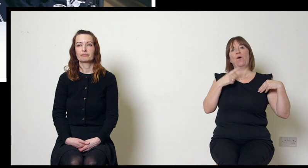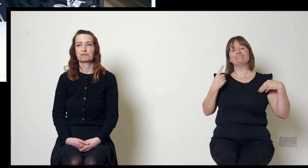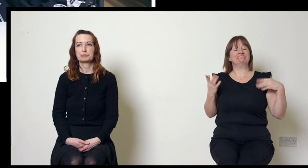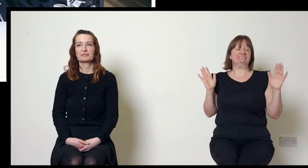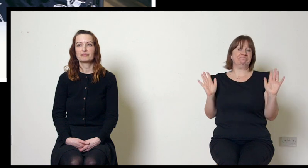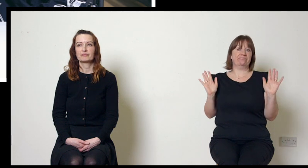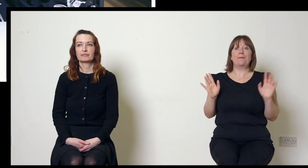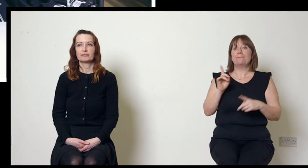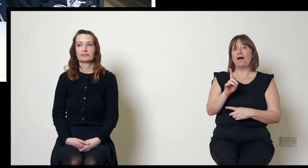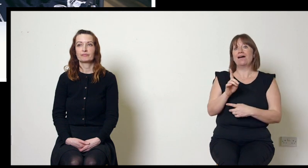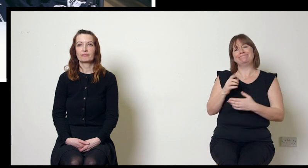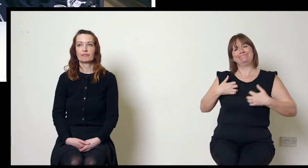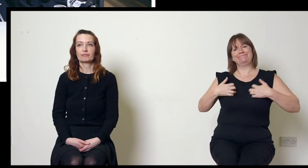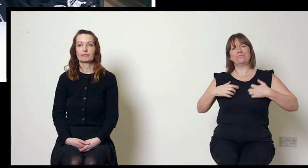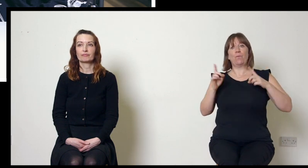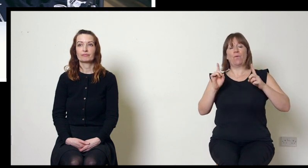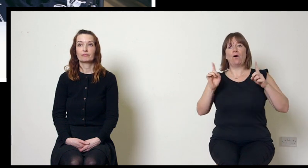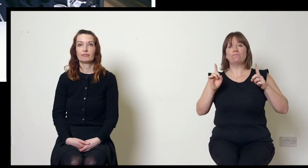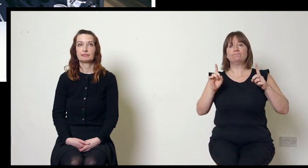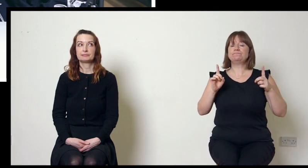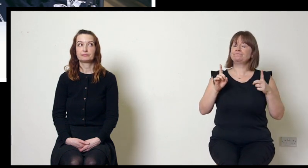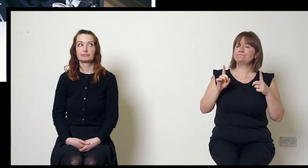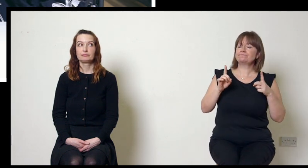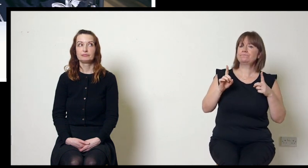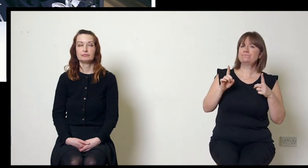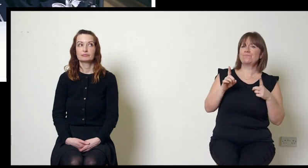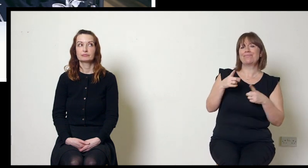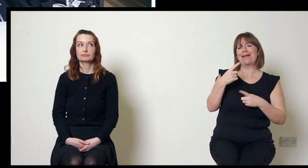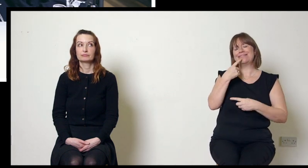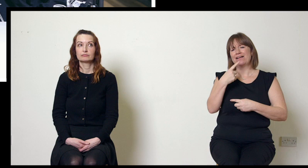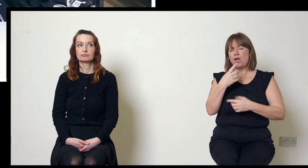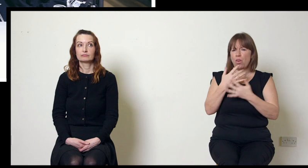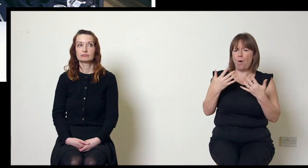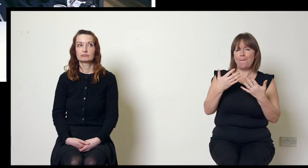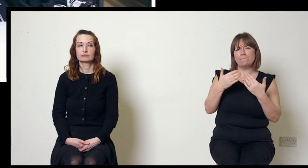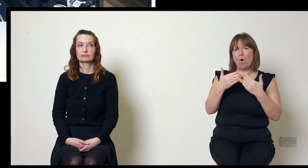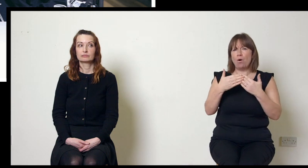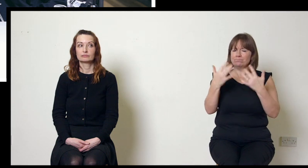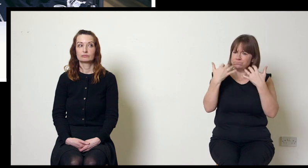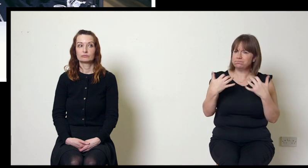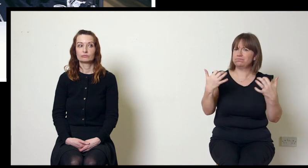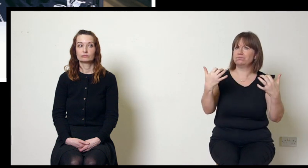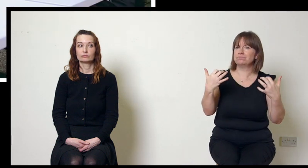But what's interesting for us for that is that It tells us a lot more about our audiences and therefore how we can support their